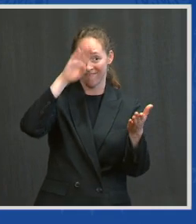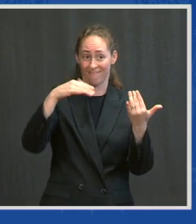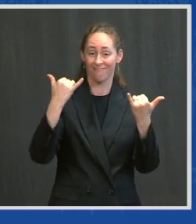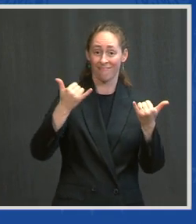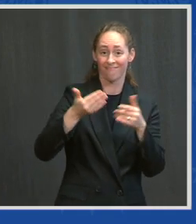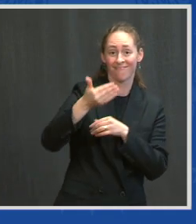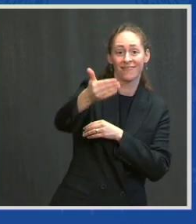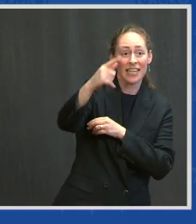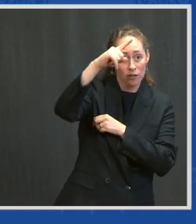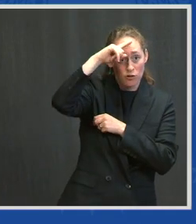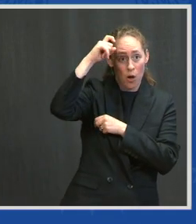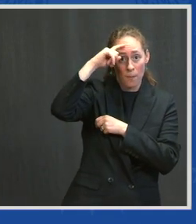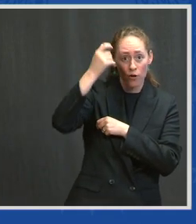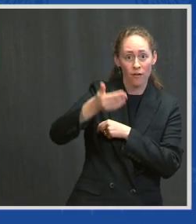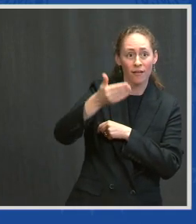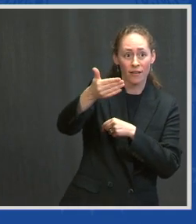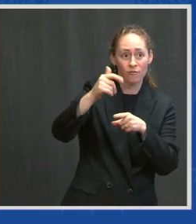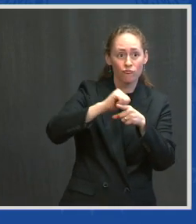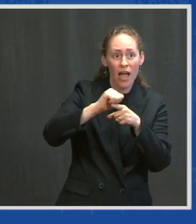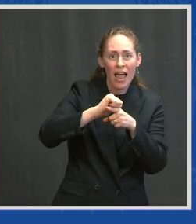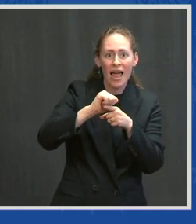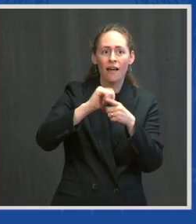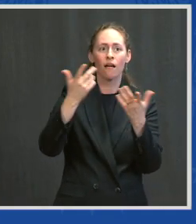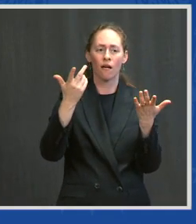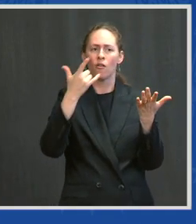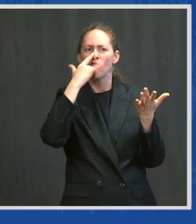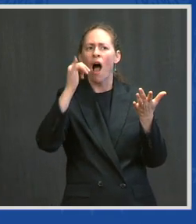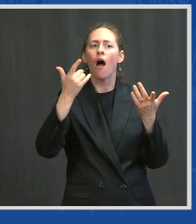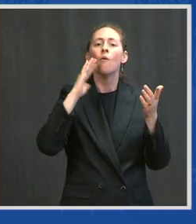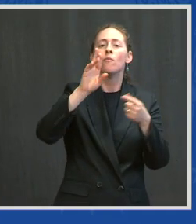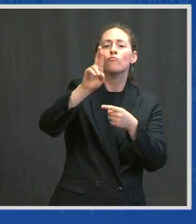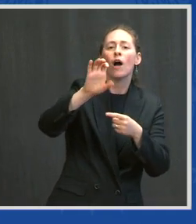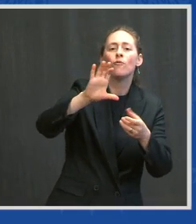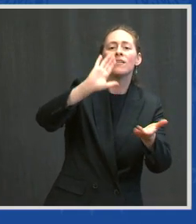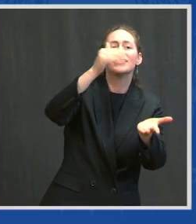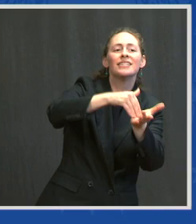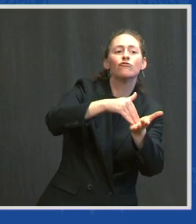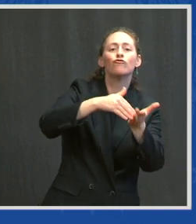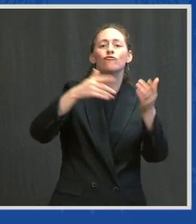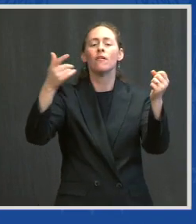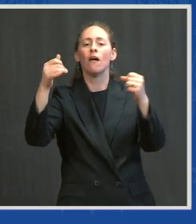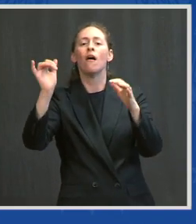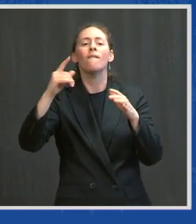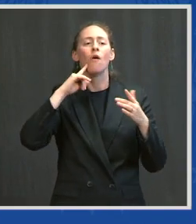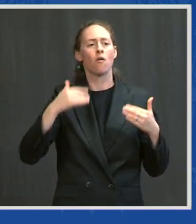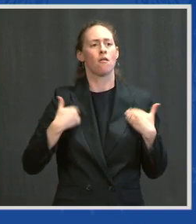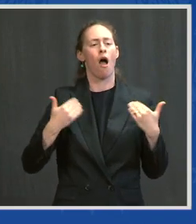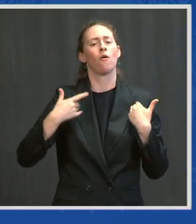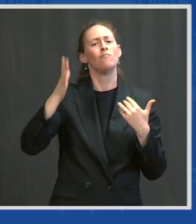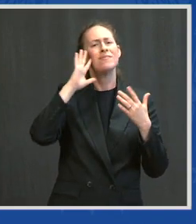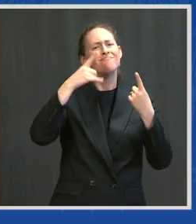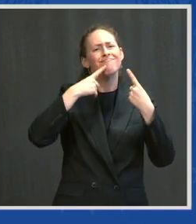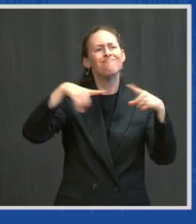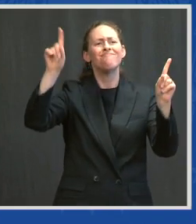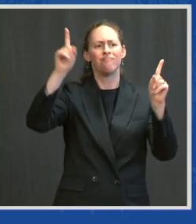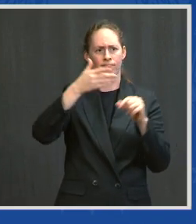and recreation for young people work. They help make sure young people pick up a paycheck instead of a pistol.